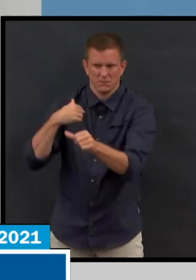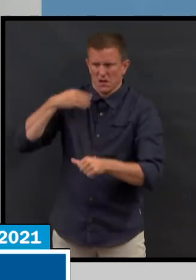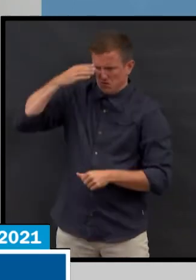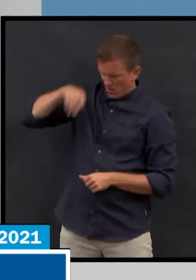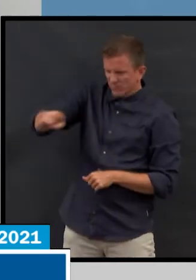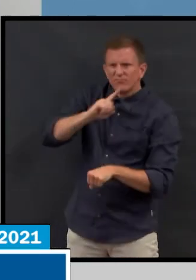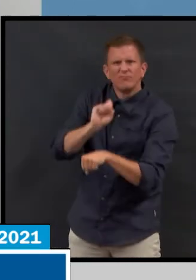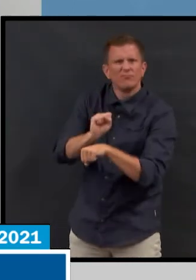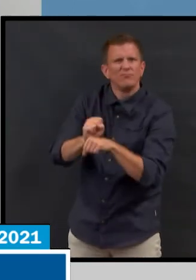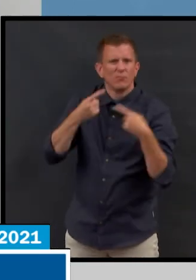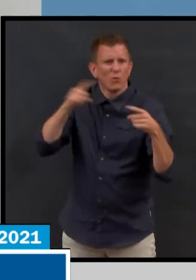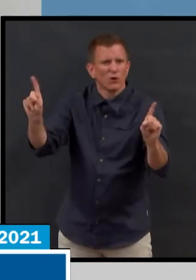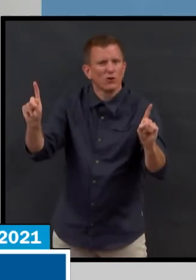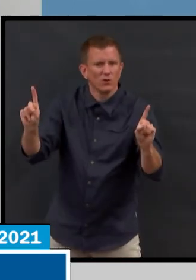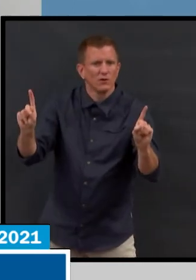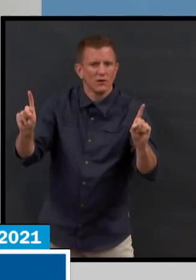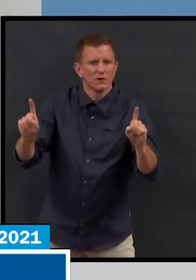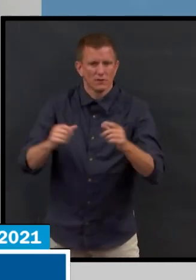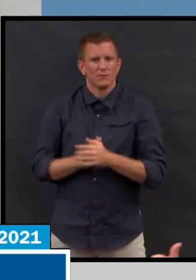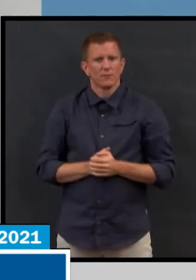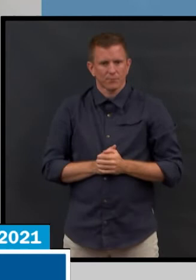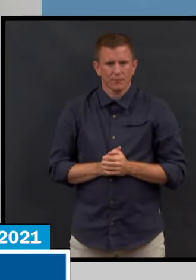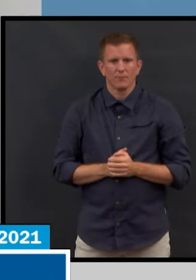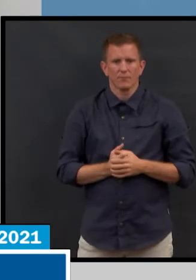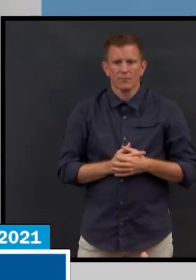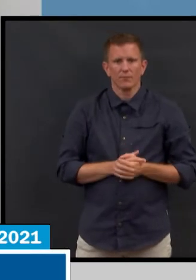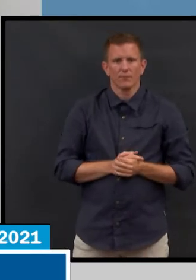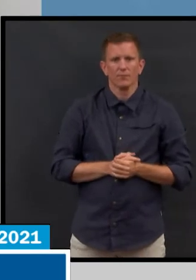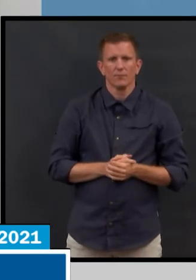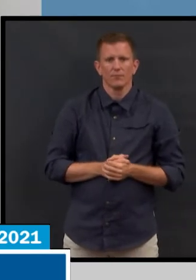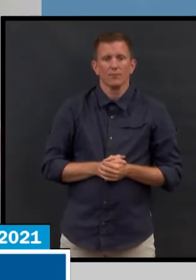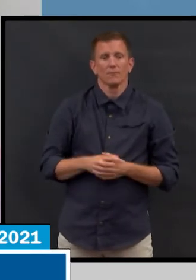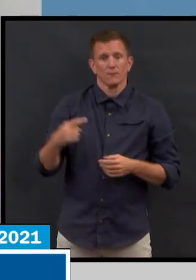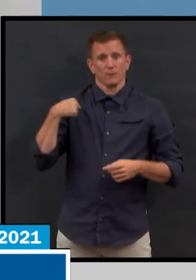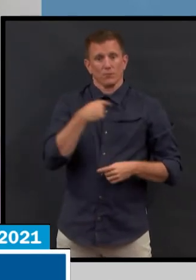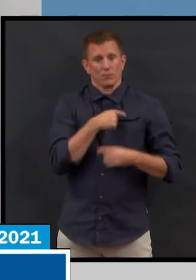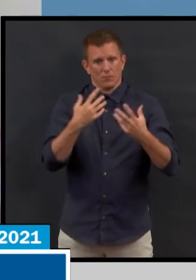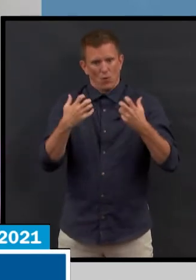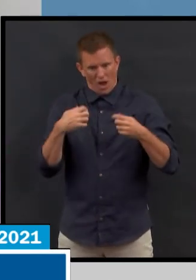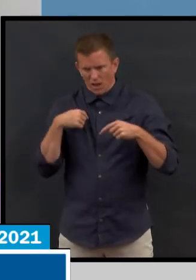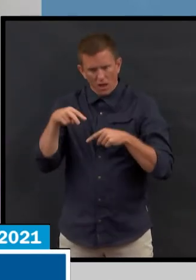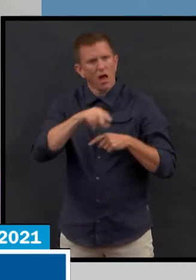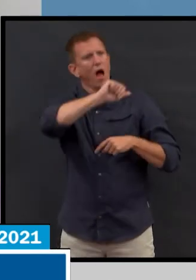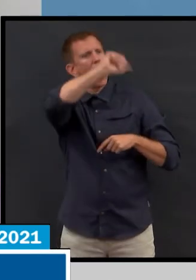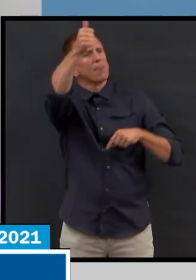any of those issues are successfully housed in fact we know that about more than 50 million